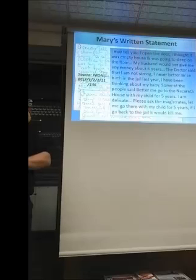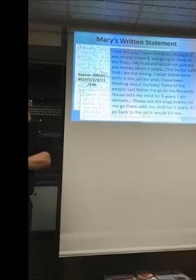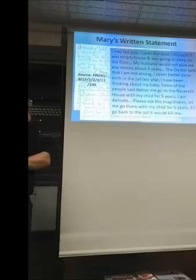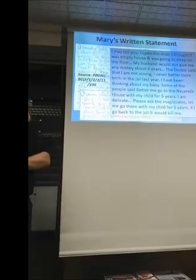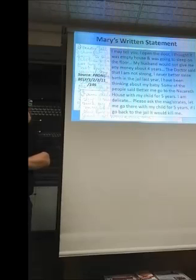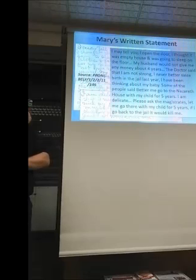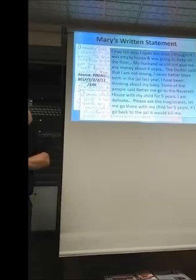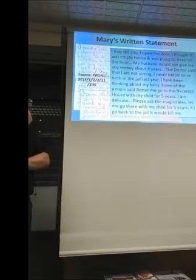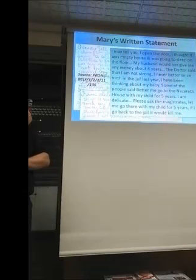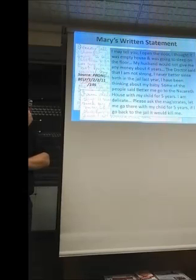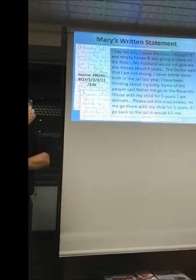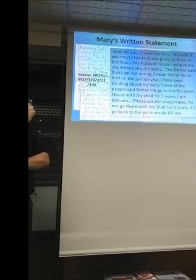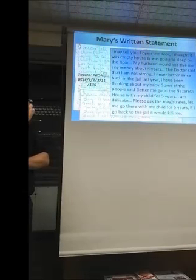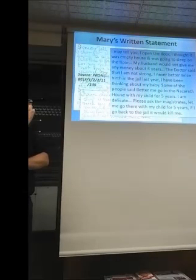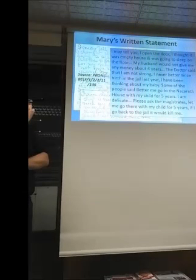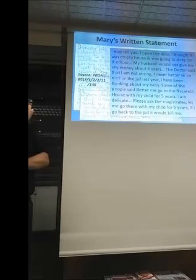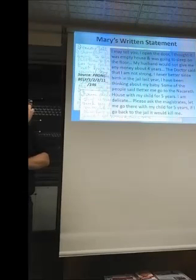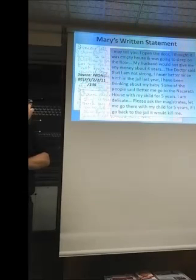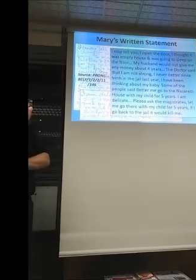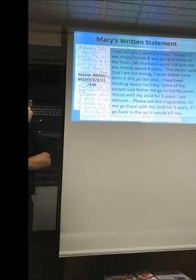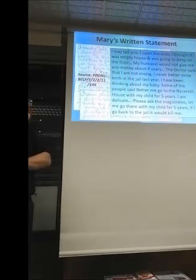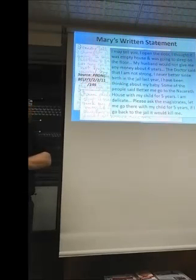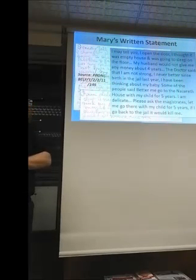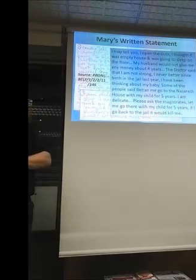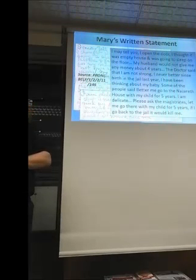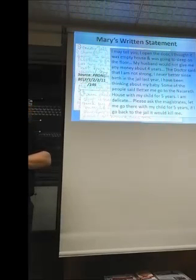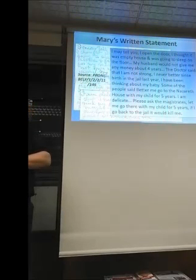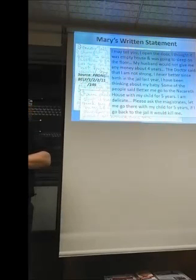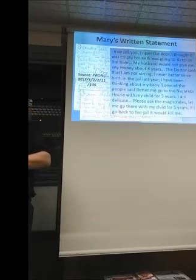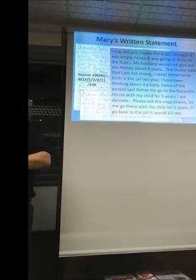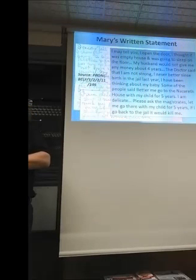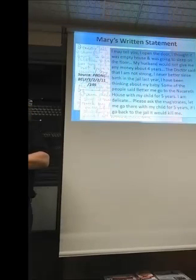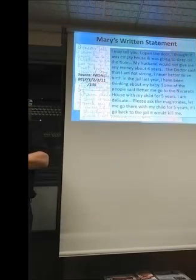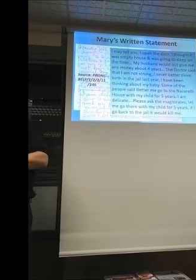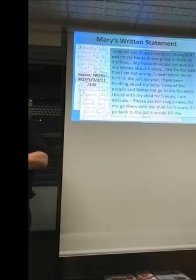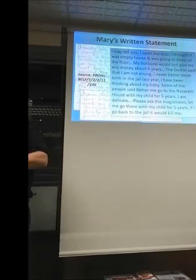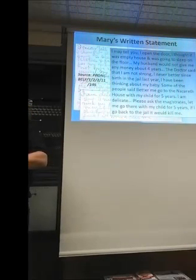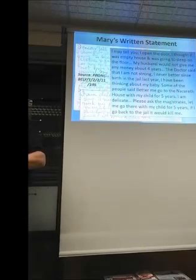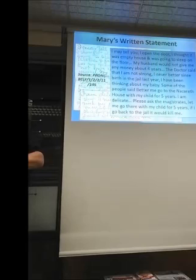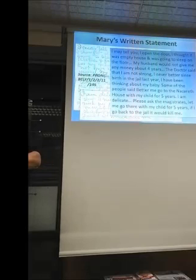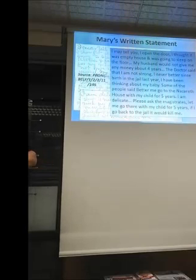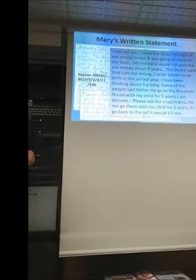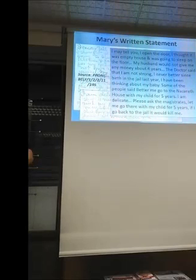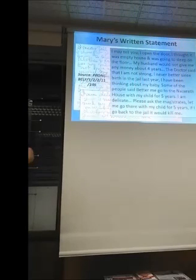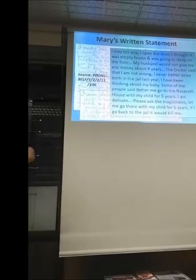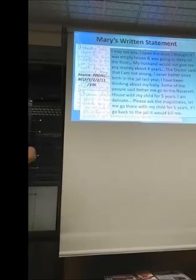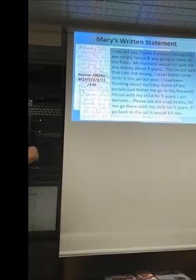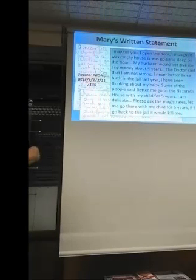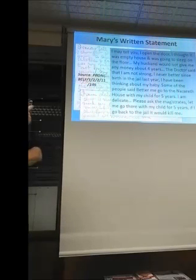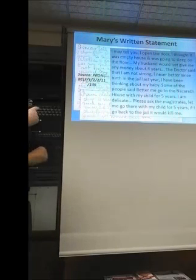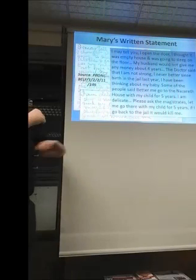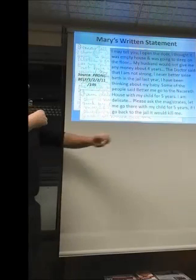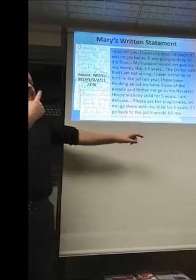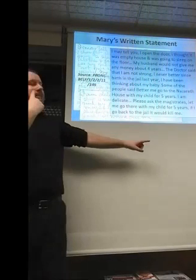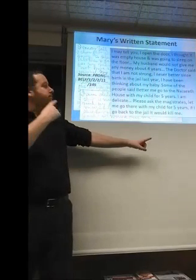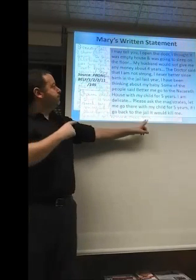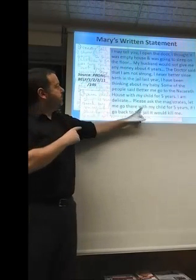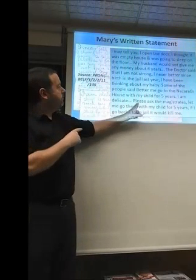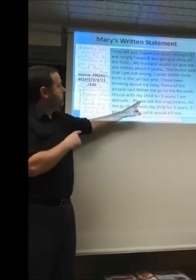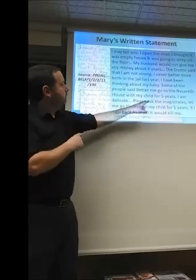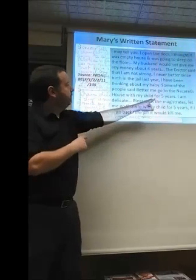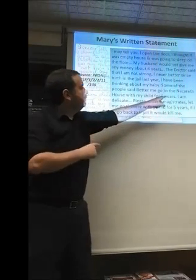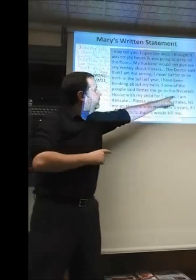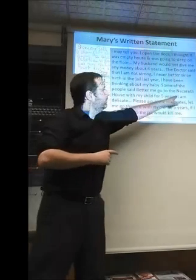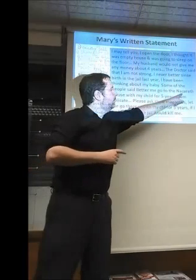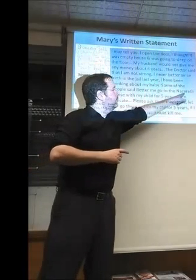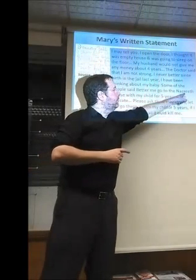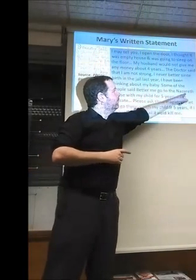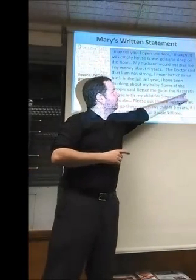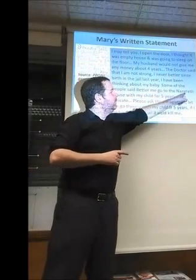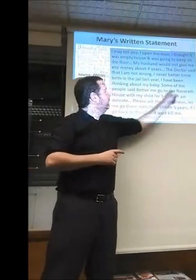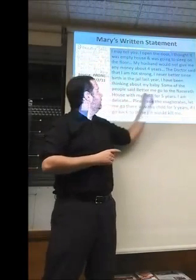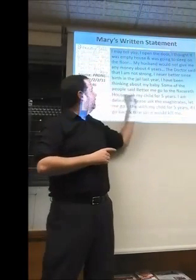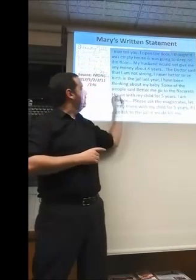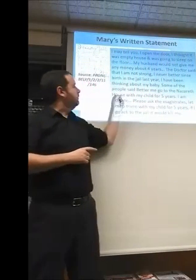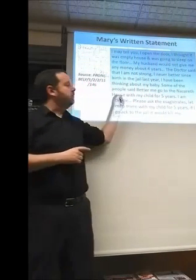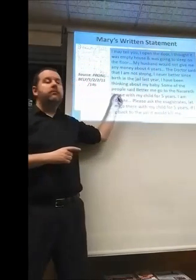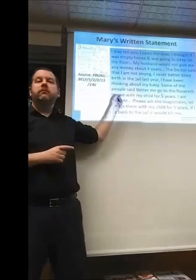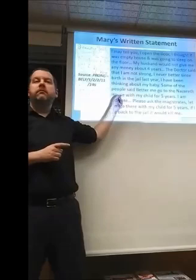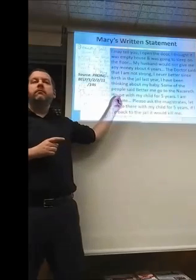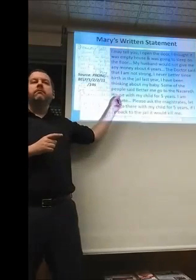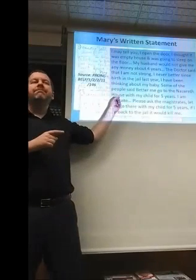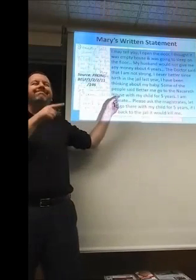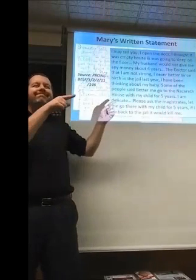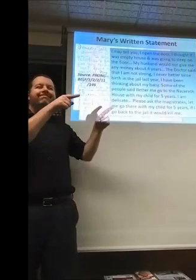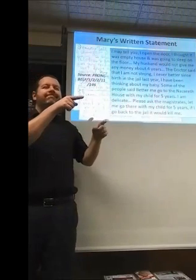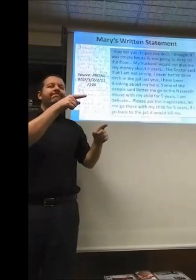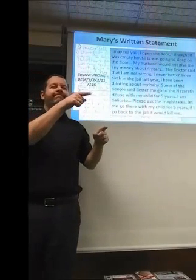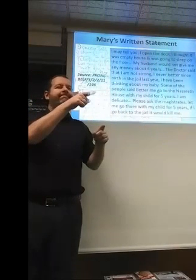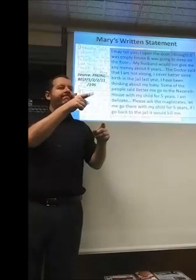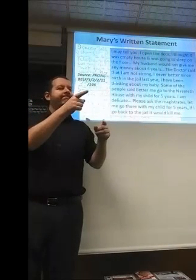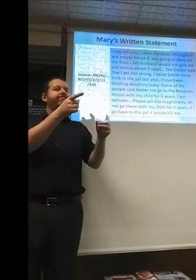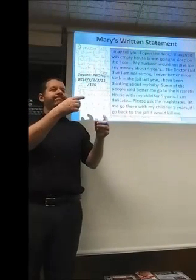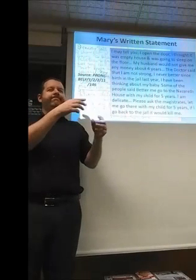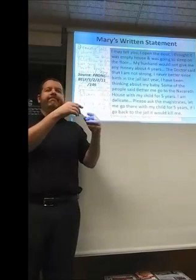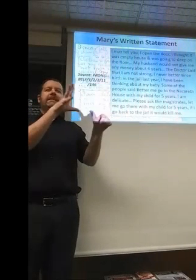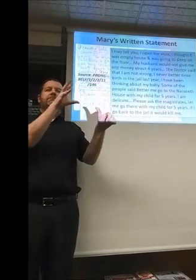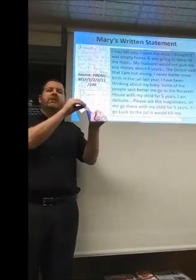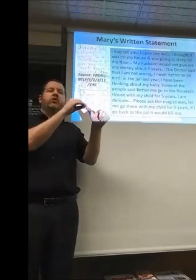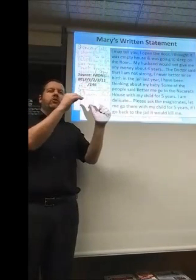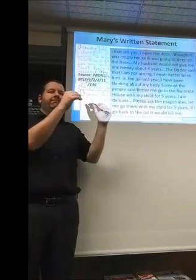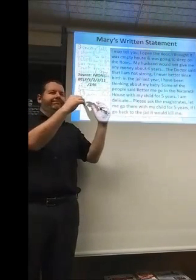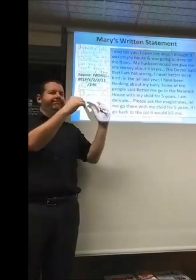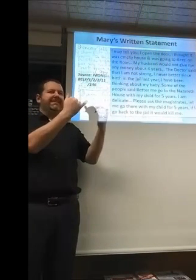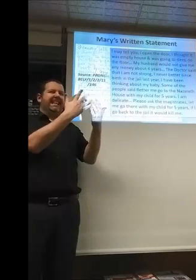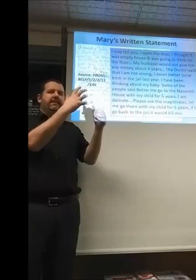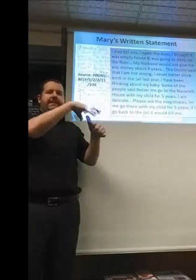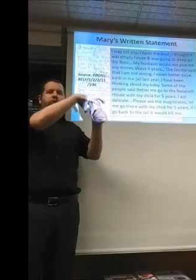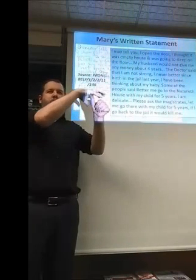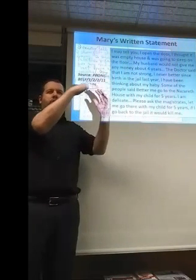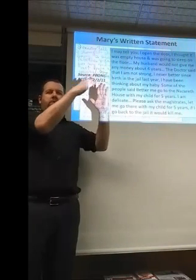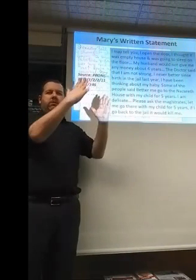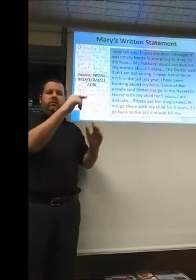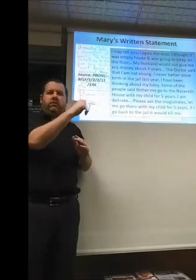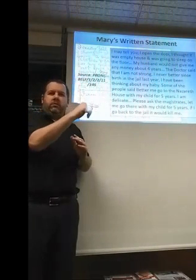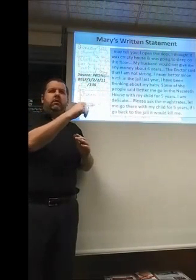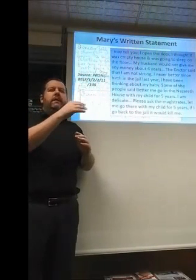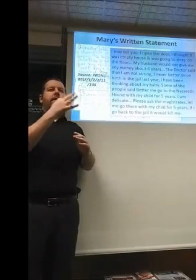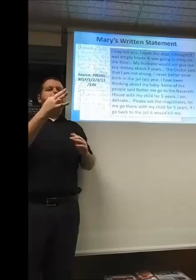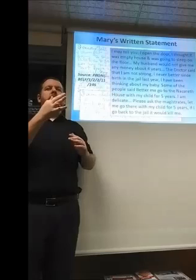lot of witnesses that saw something happen, knew that something had gone on, they saw